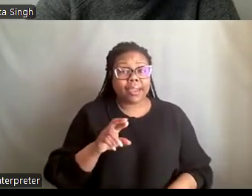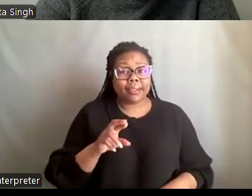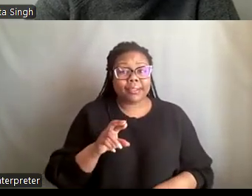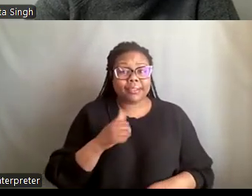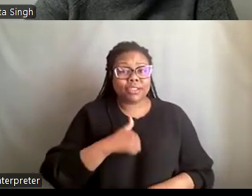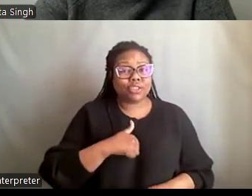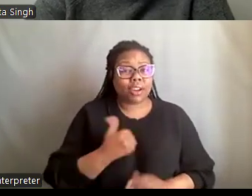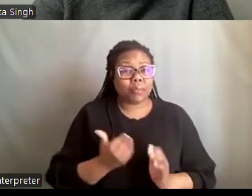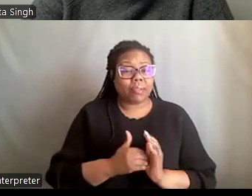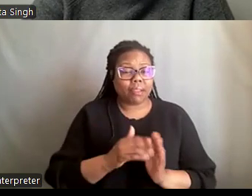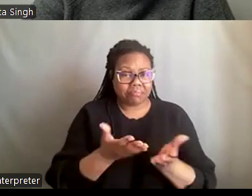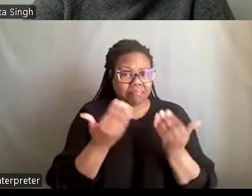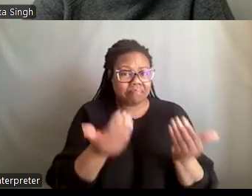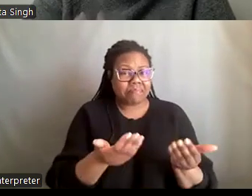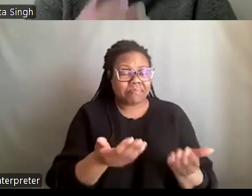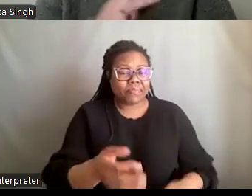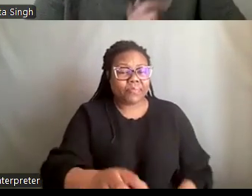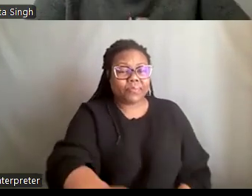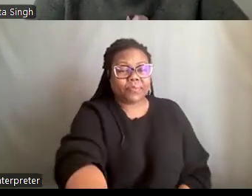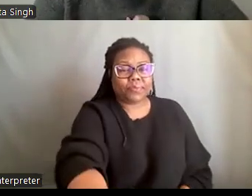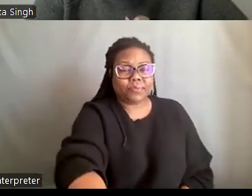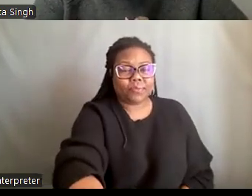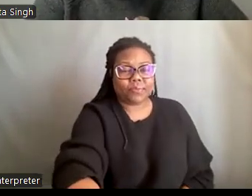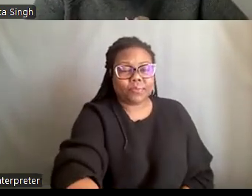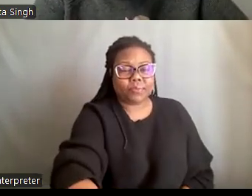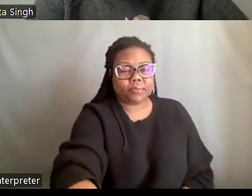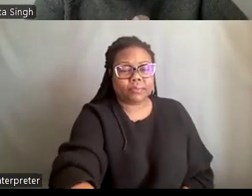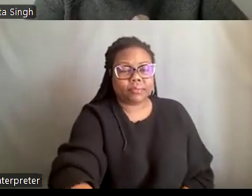Will do. Thanks so much for being here. Okay, Rachita, take three. Sorry about that.